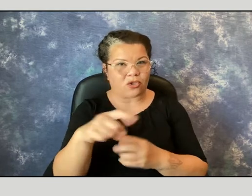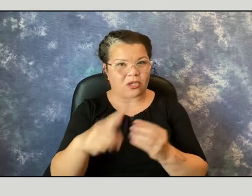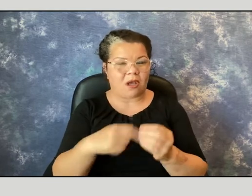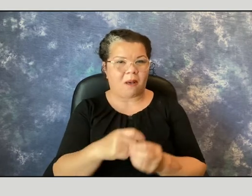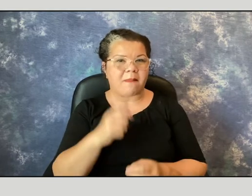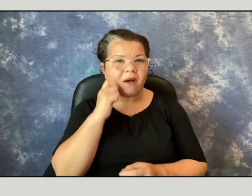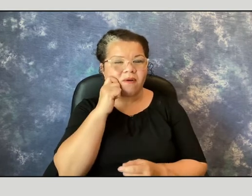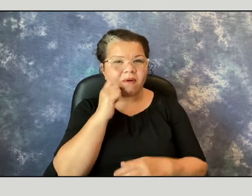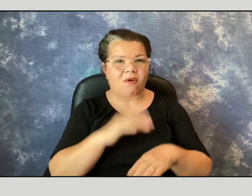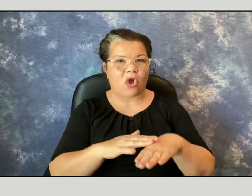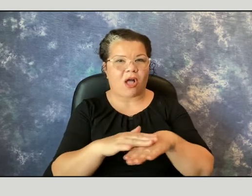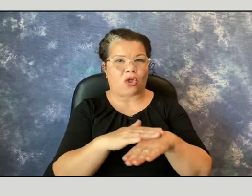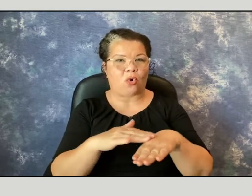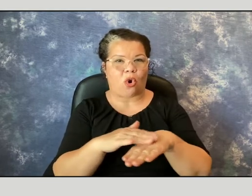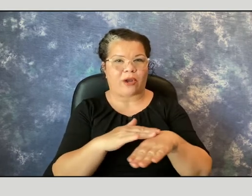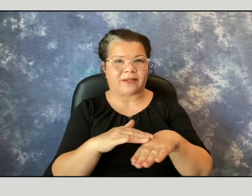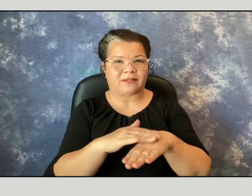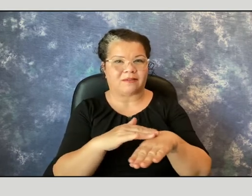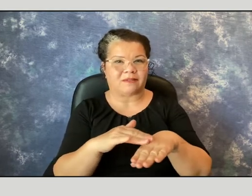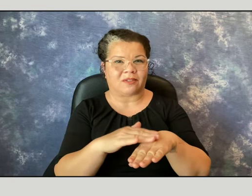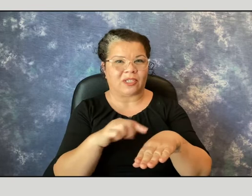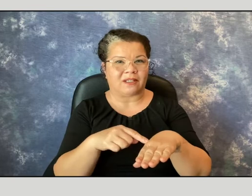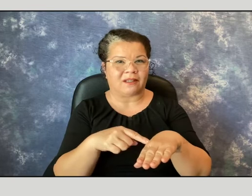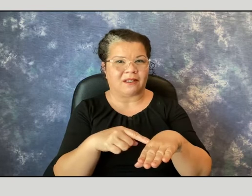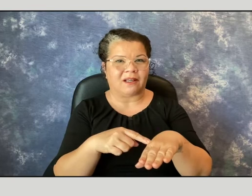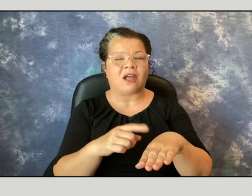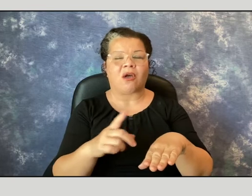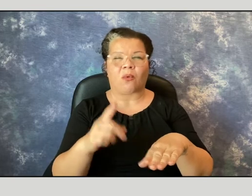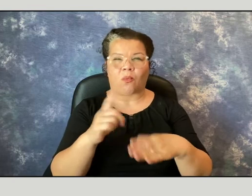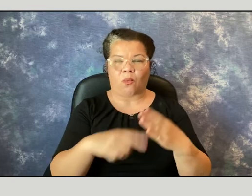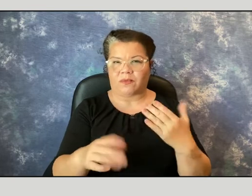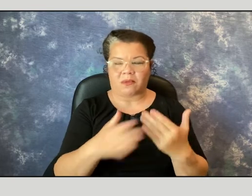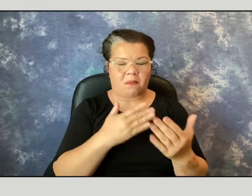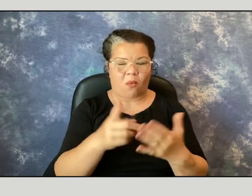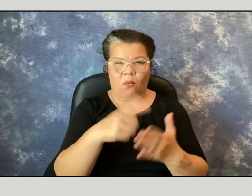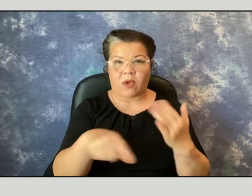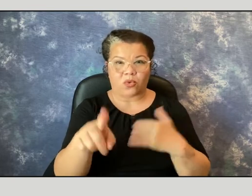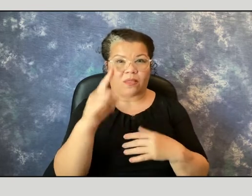So regardless of what we think about racial categorization